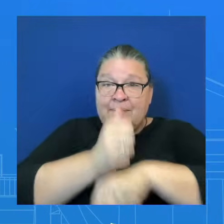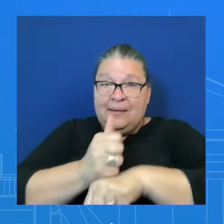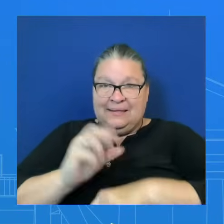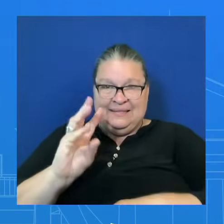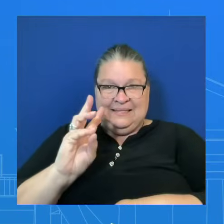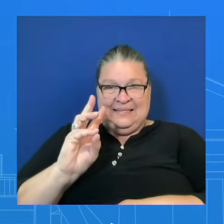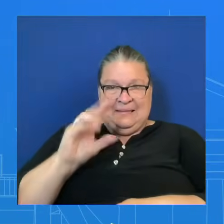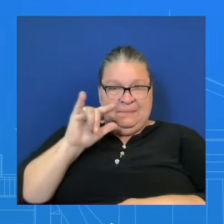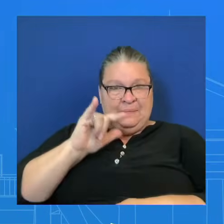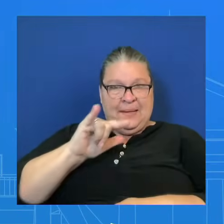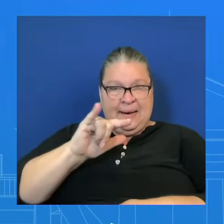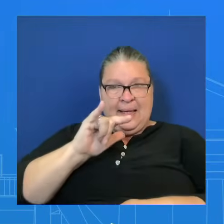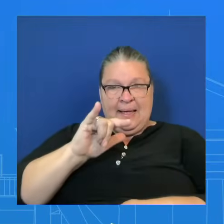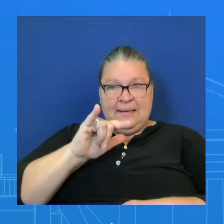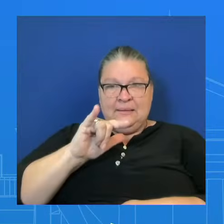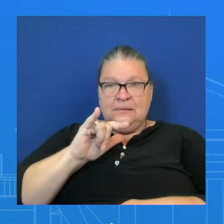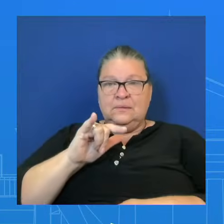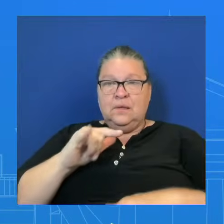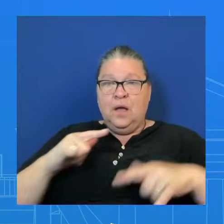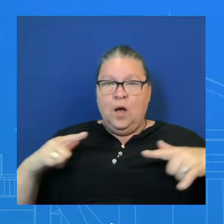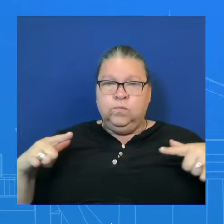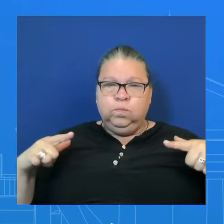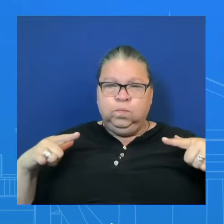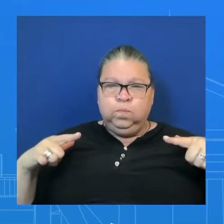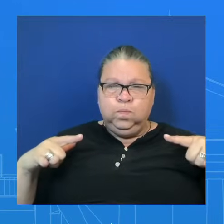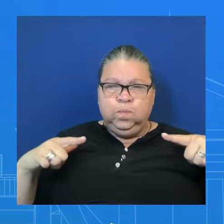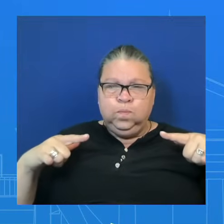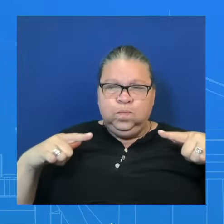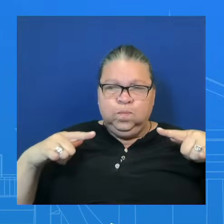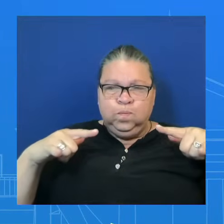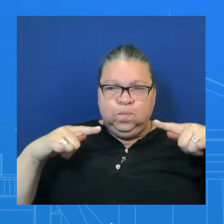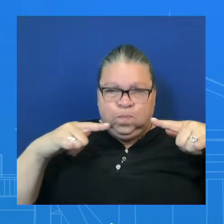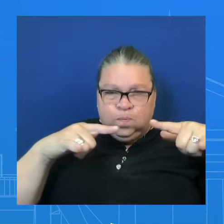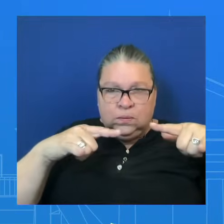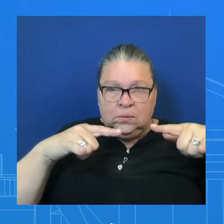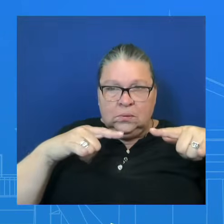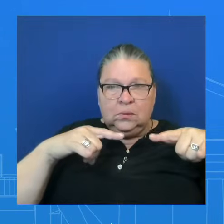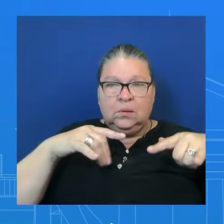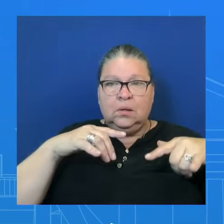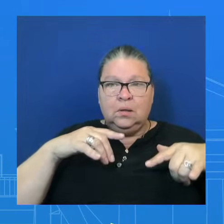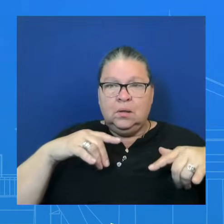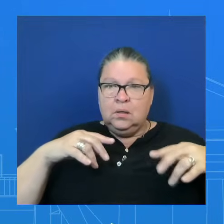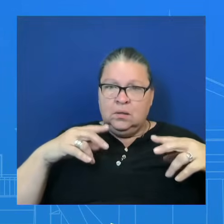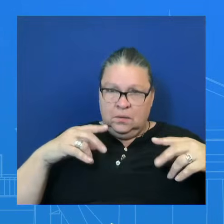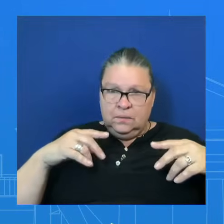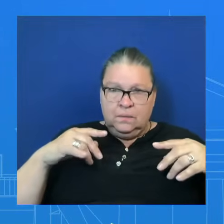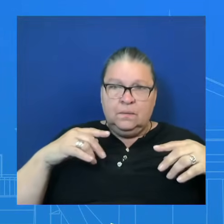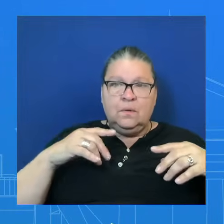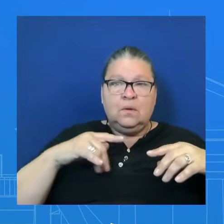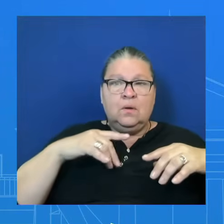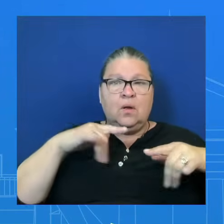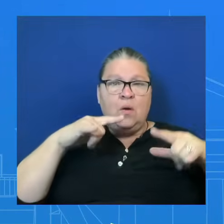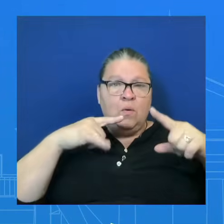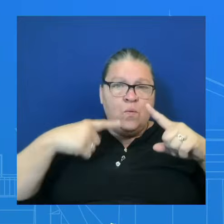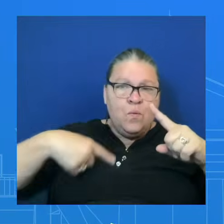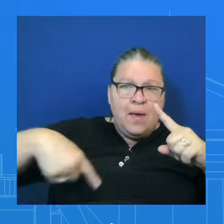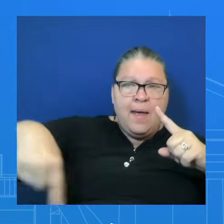As I understand it, the two from Andrews were the first ones to reach the Cessna. And they had to --